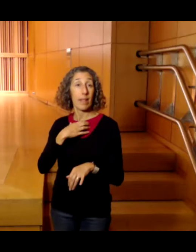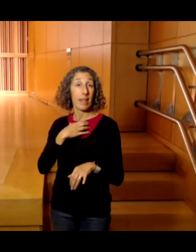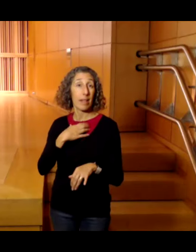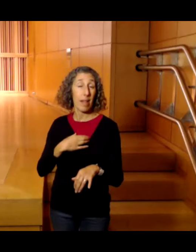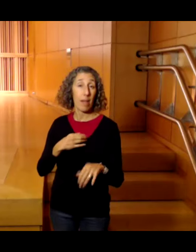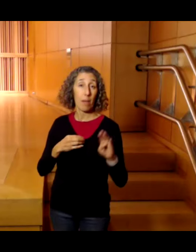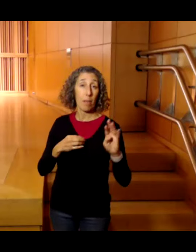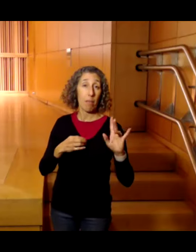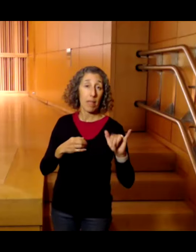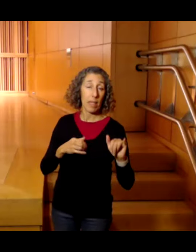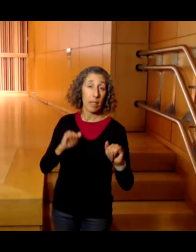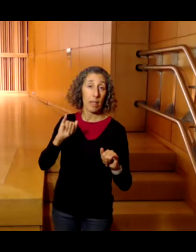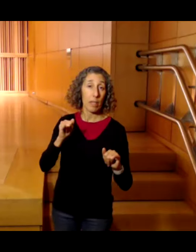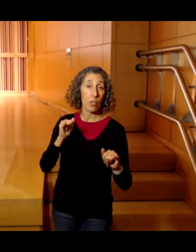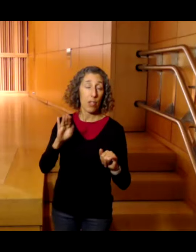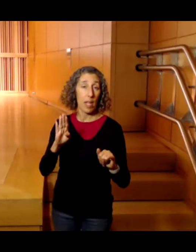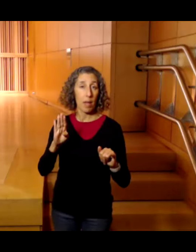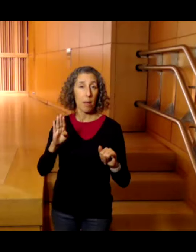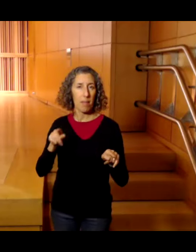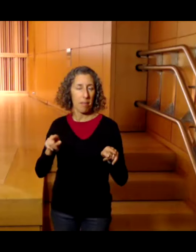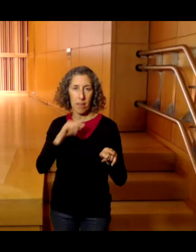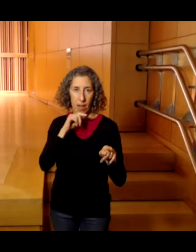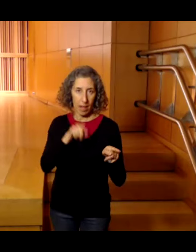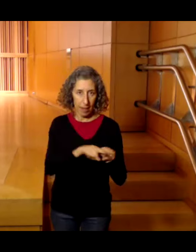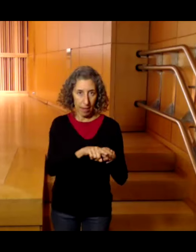was the very thing that gave the young artist the freedom to rot.